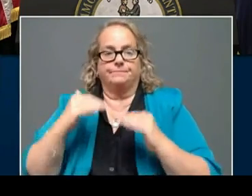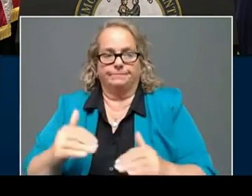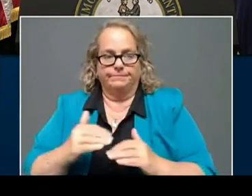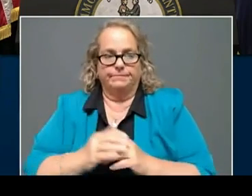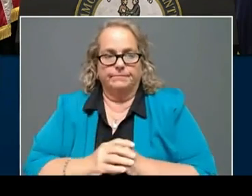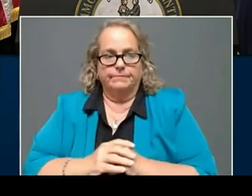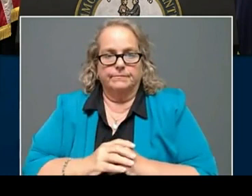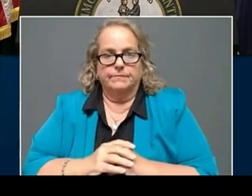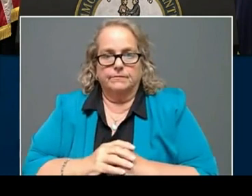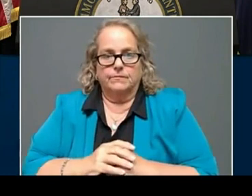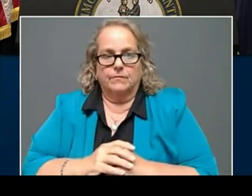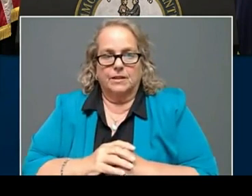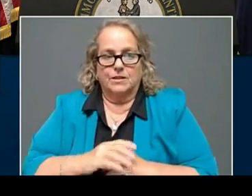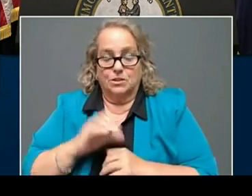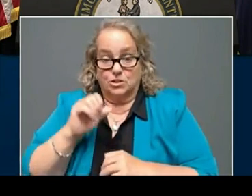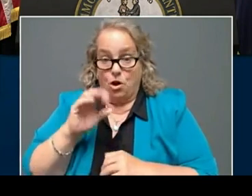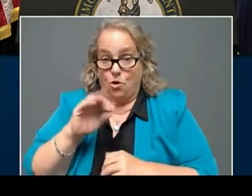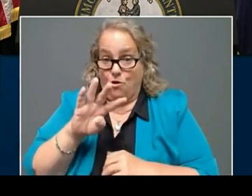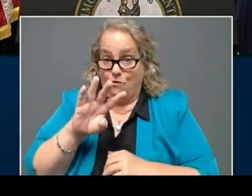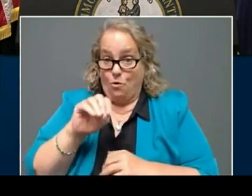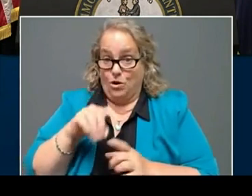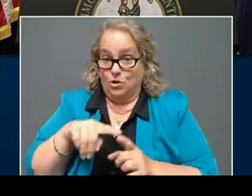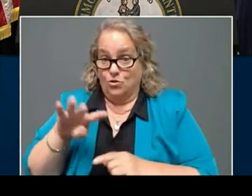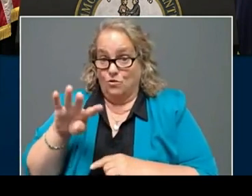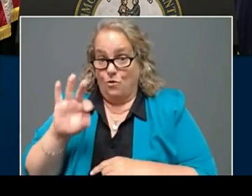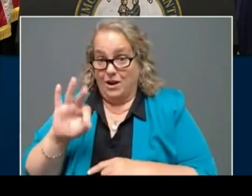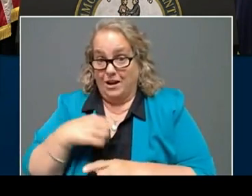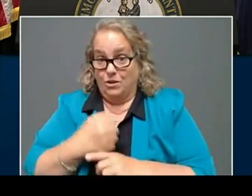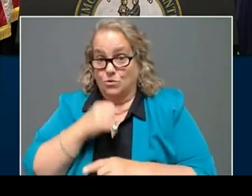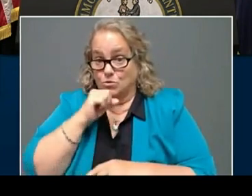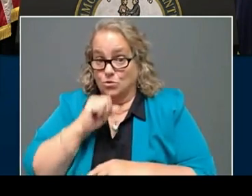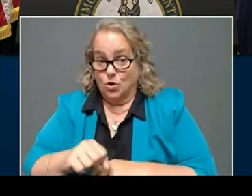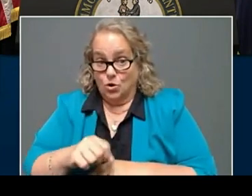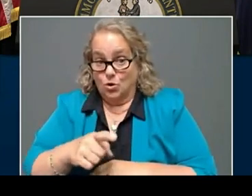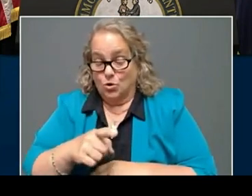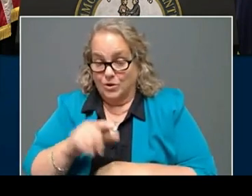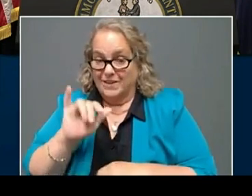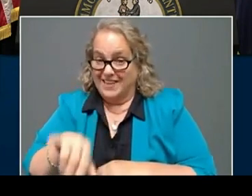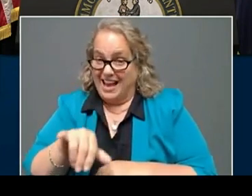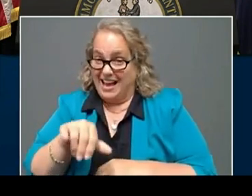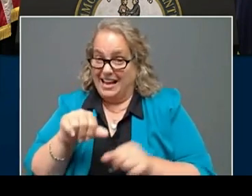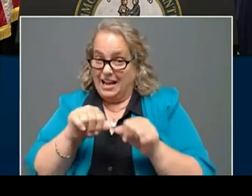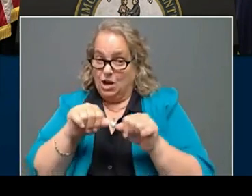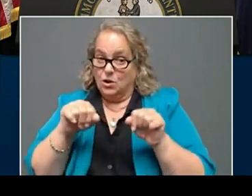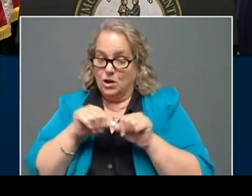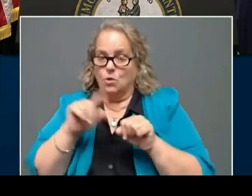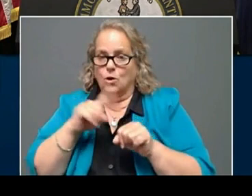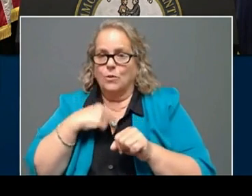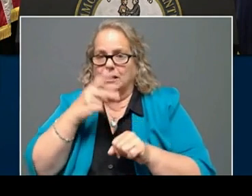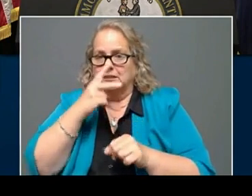So age is 42-49 years is an area that where we have seen some growth is not